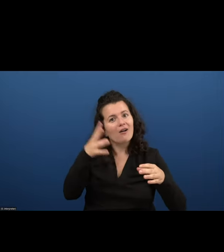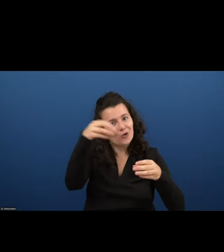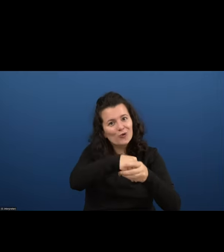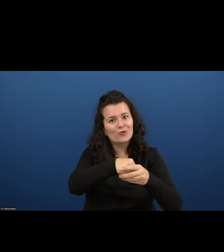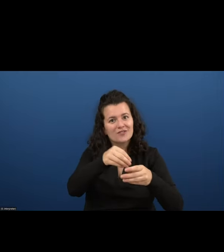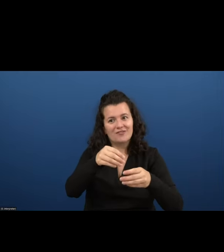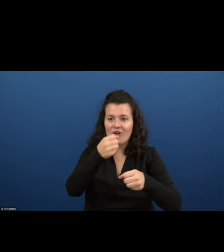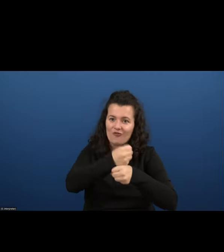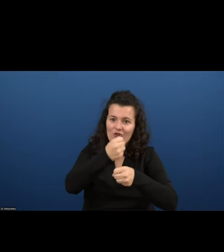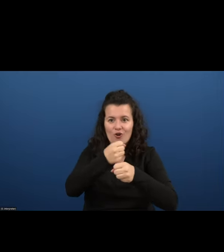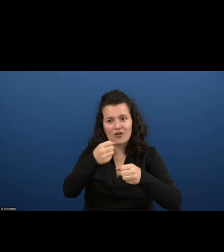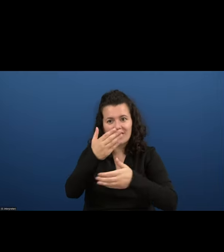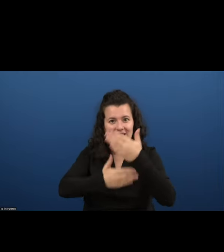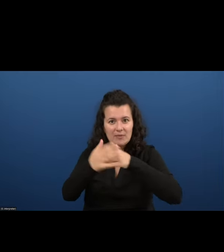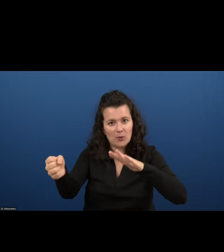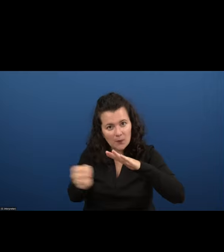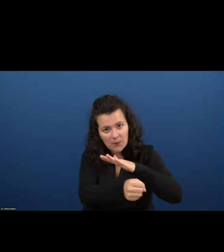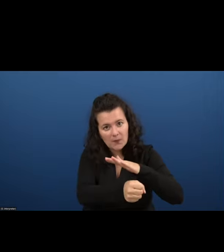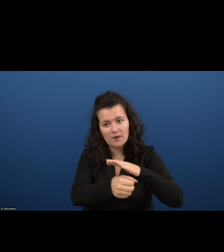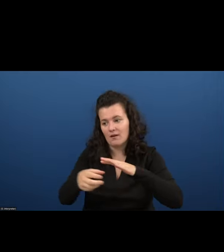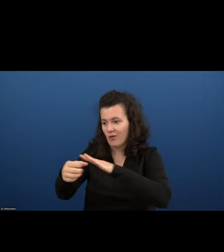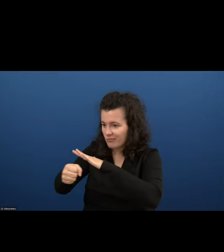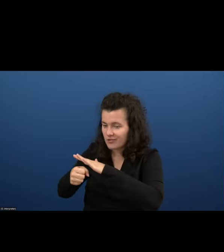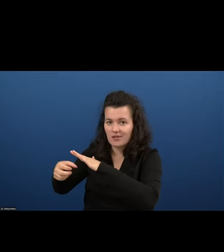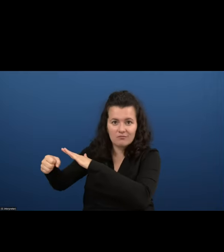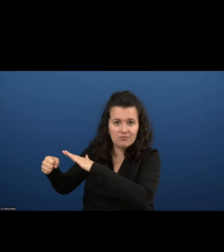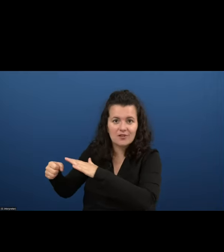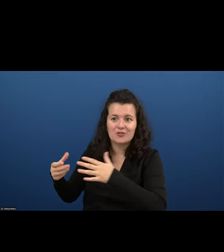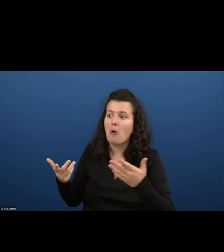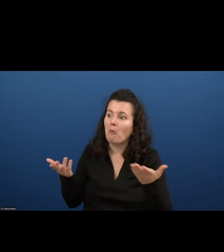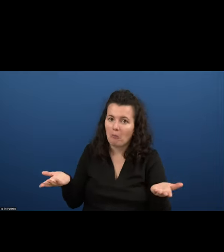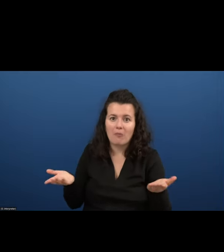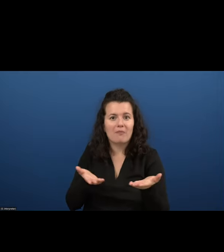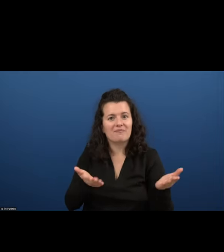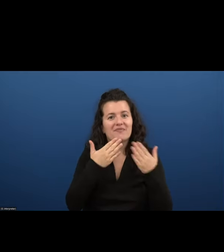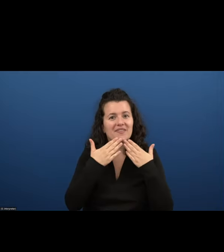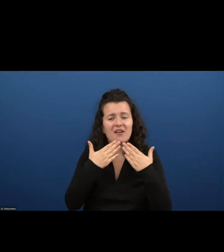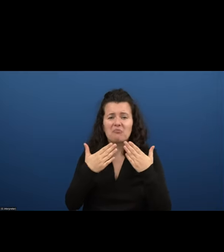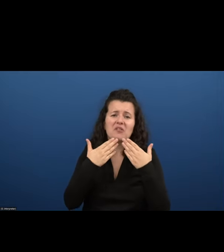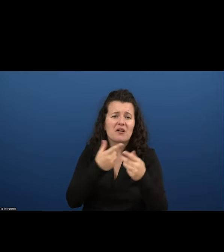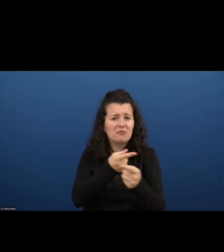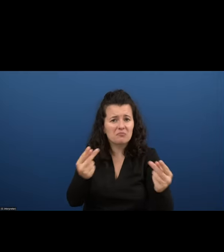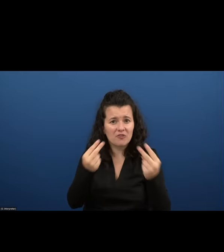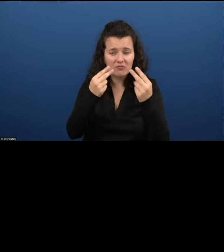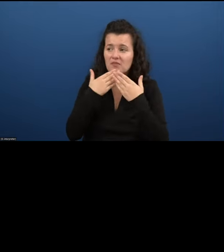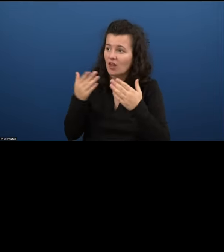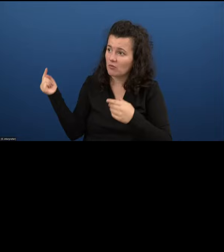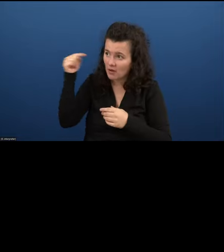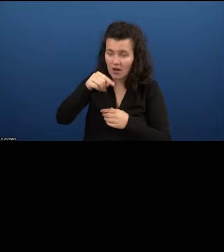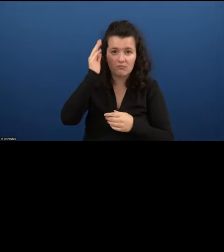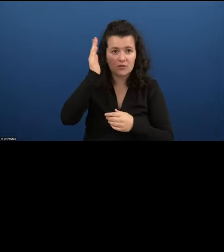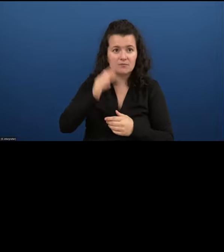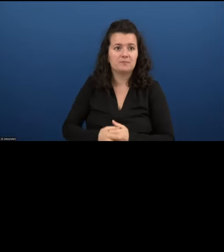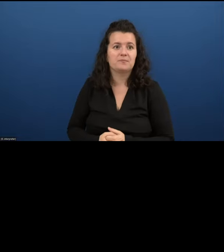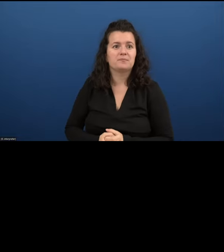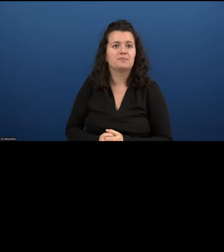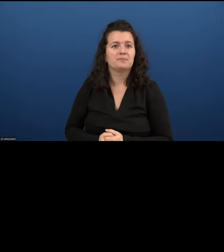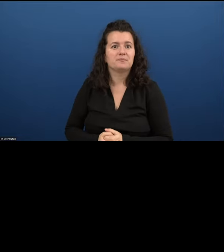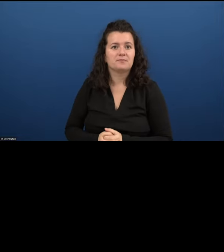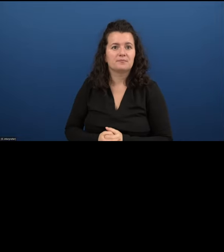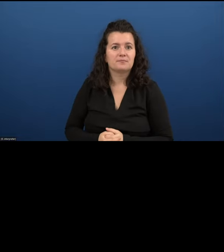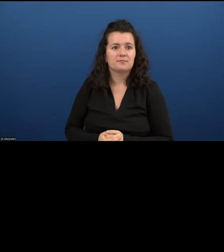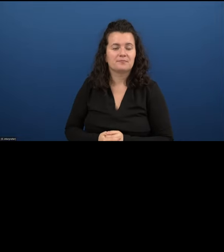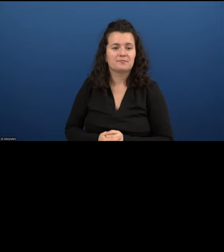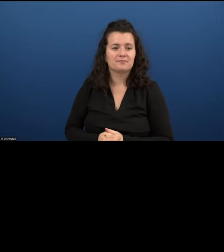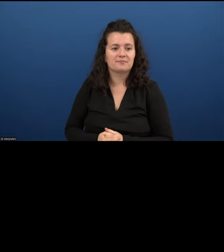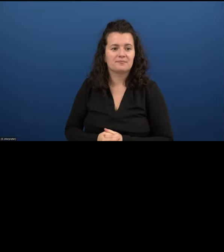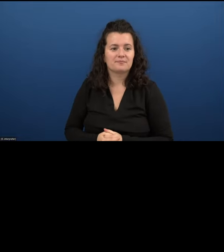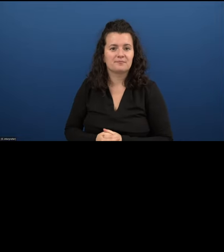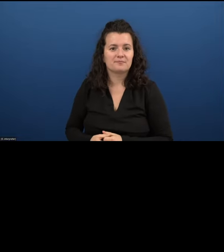15:59:20 With a reset system. And now, over to you, European. Thank you.